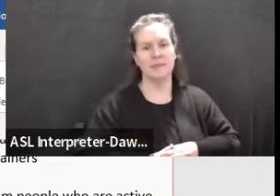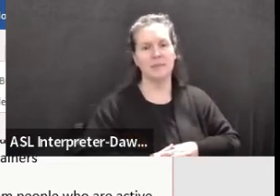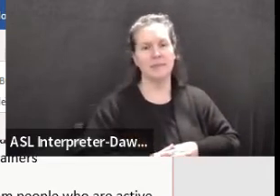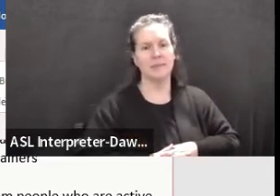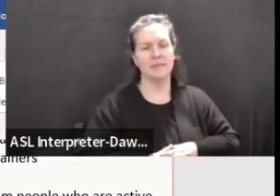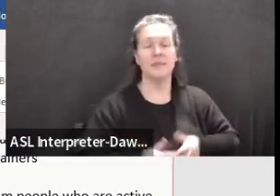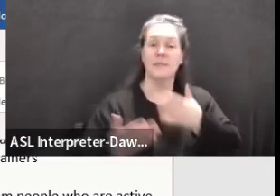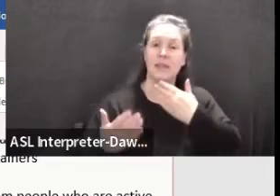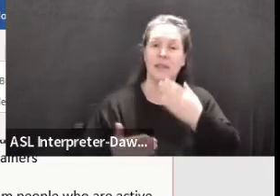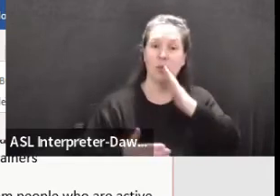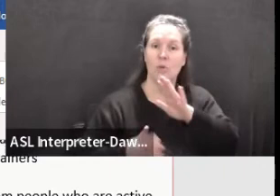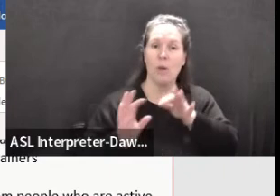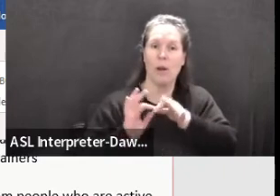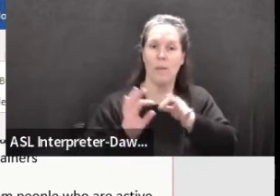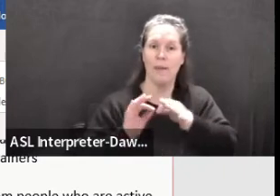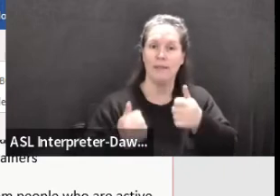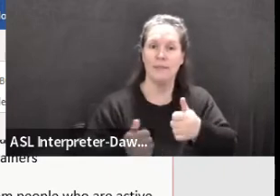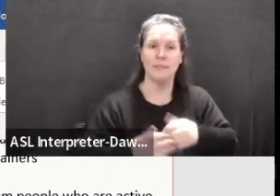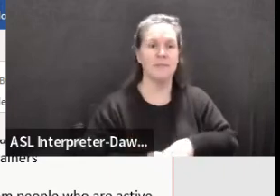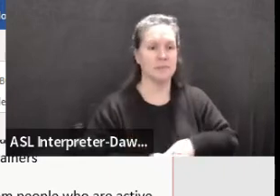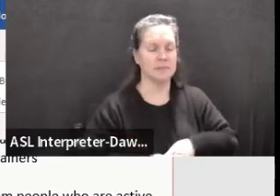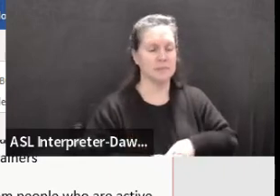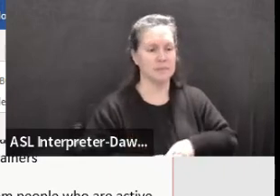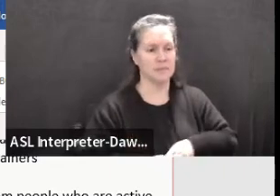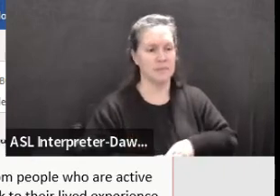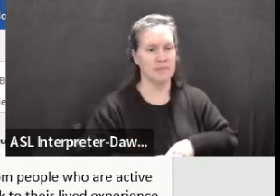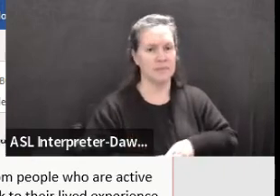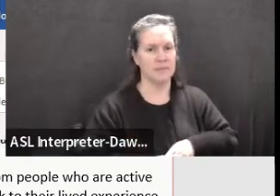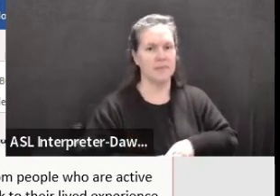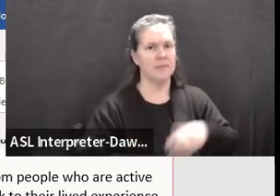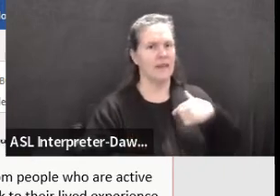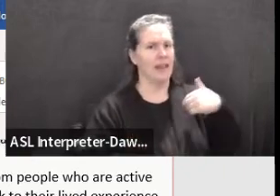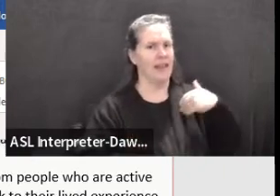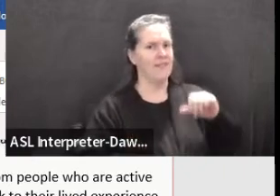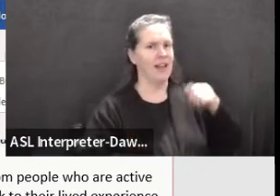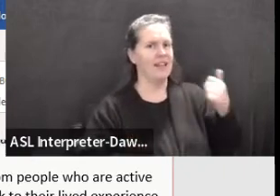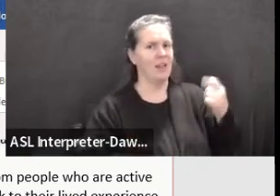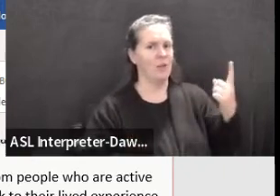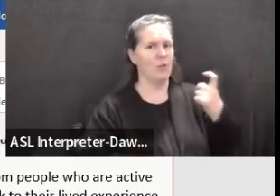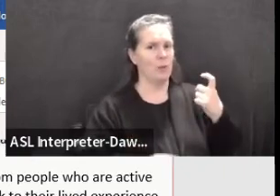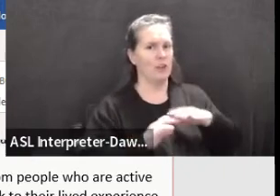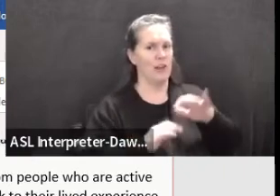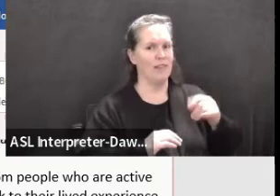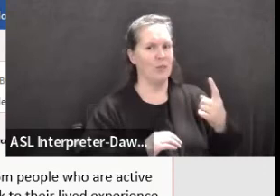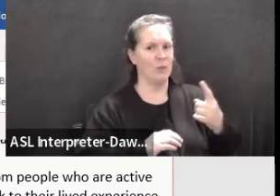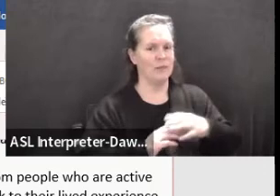[Ashley] Thank you for your comment. I got another question around this based on what I hear,